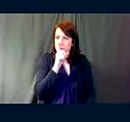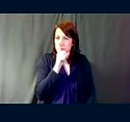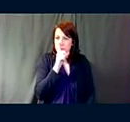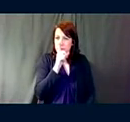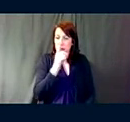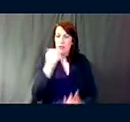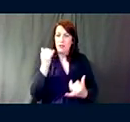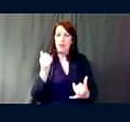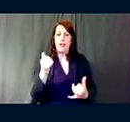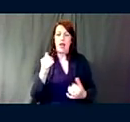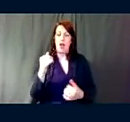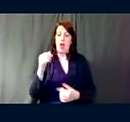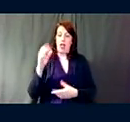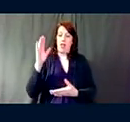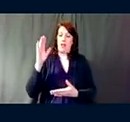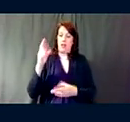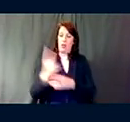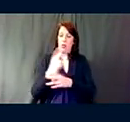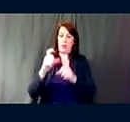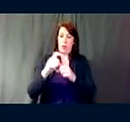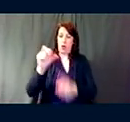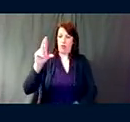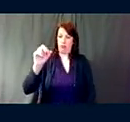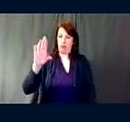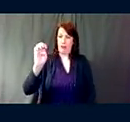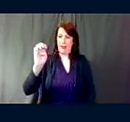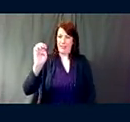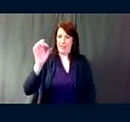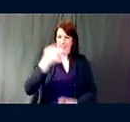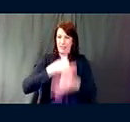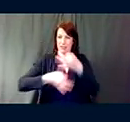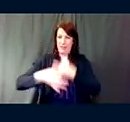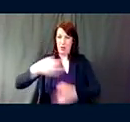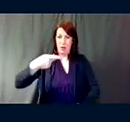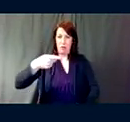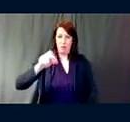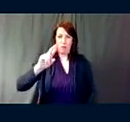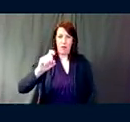SO, WHAT WE'RE MOVING AWAY FROM NOW IS USING RACE AS THIS CRUDE